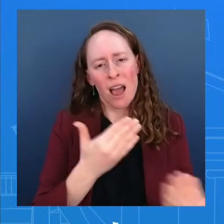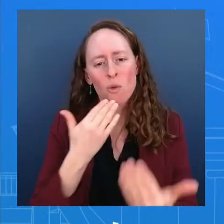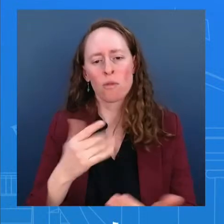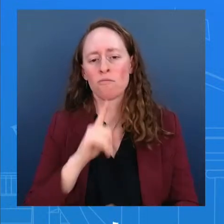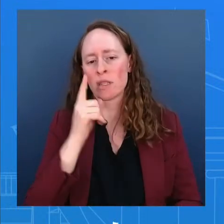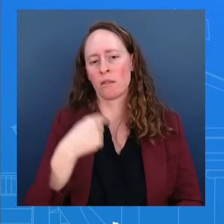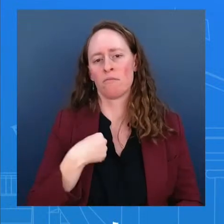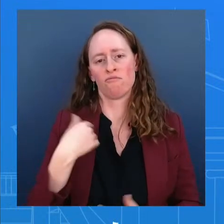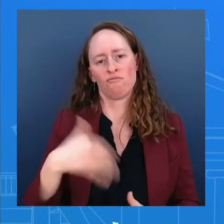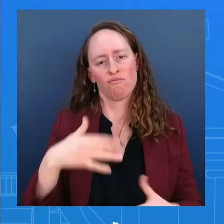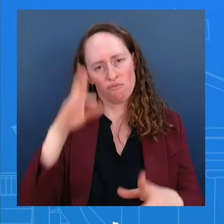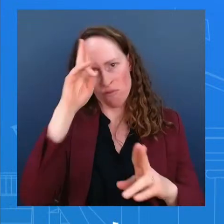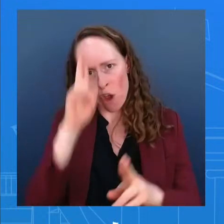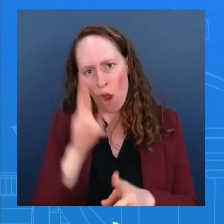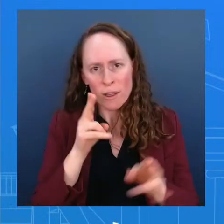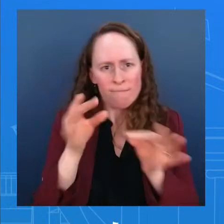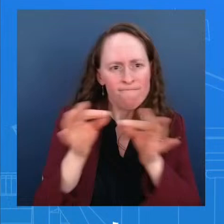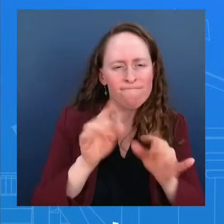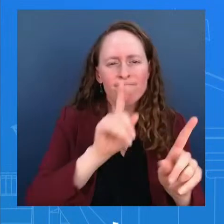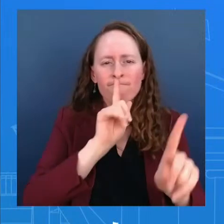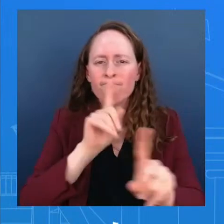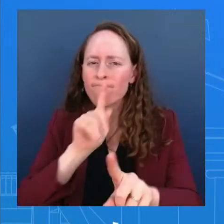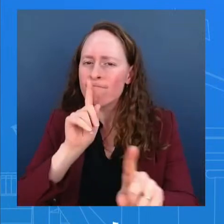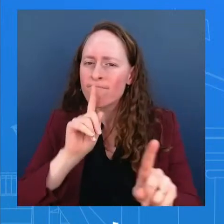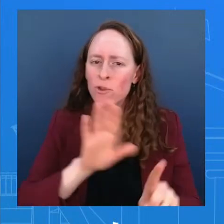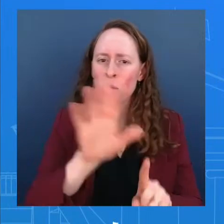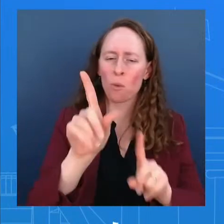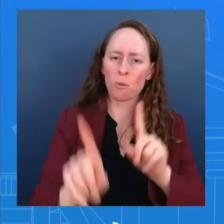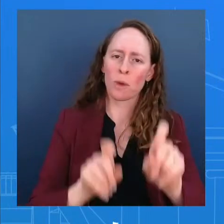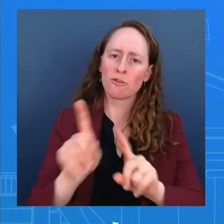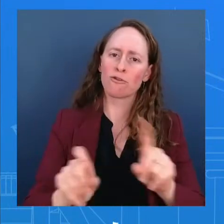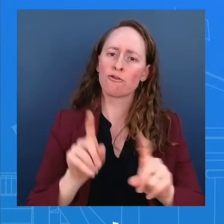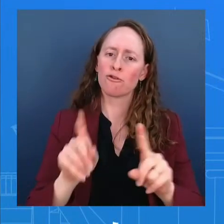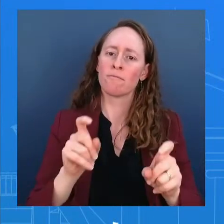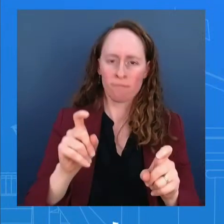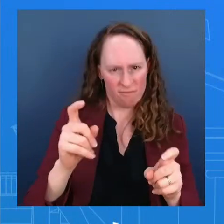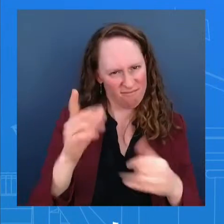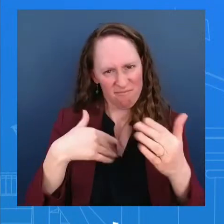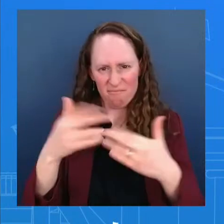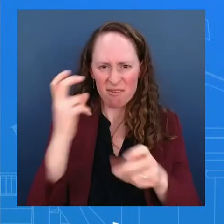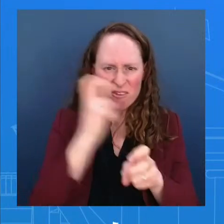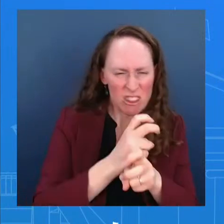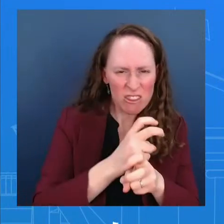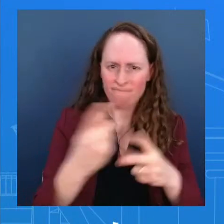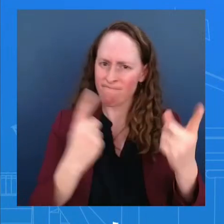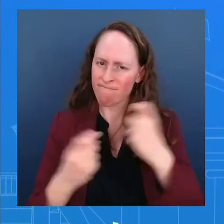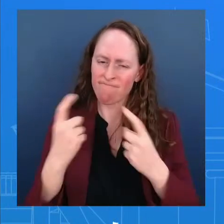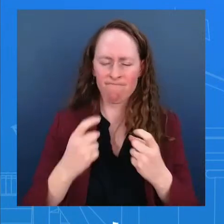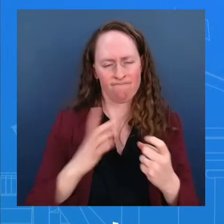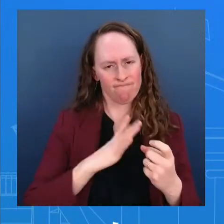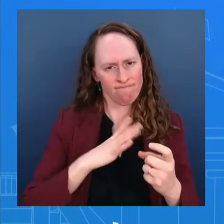and penetrating questioning. And I’ve -- can’t say I’ve always enjoyed every moment up here, but I certainly have been privileged to be able to do it.